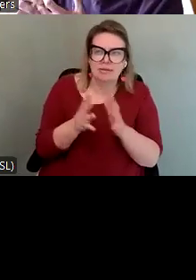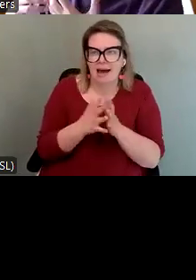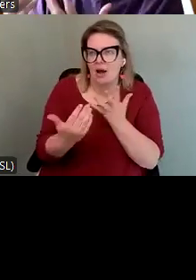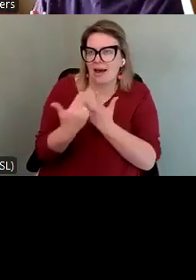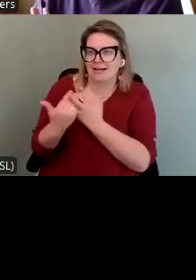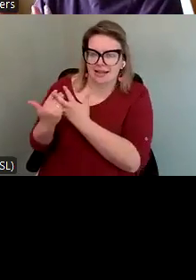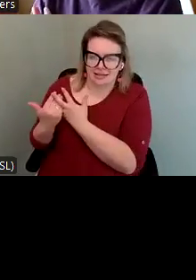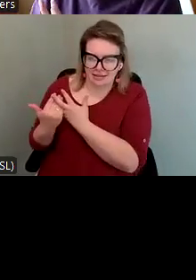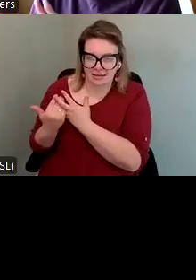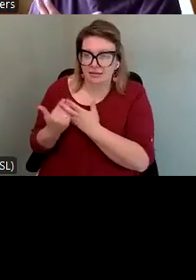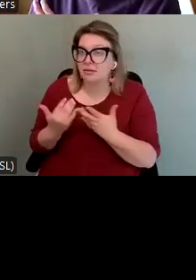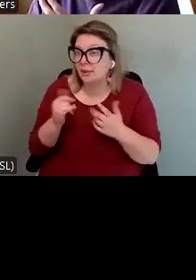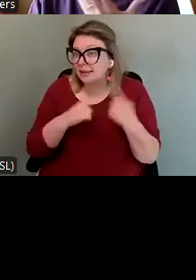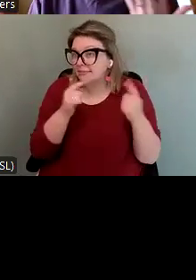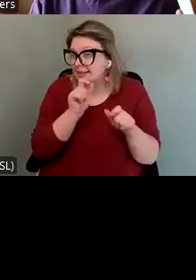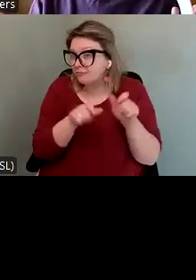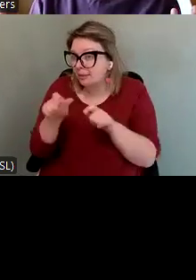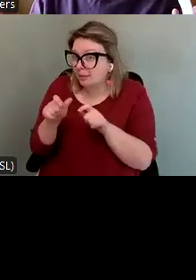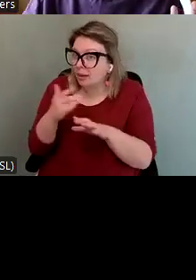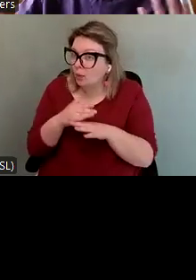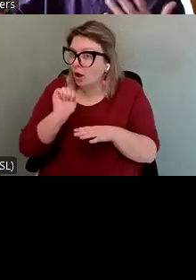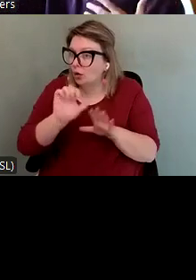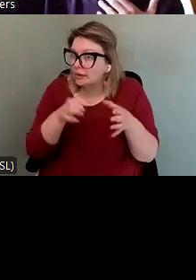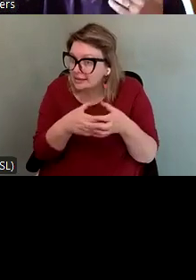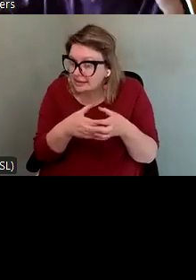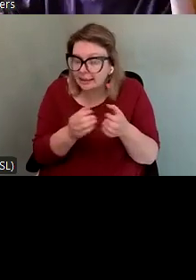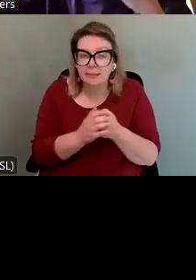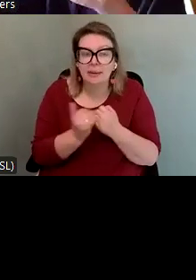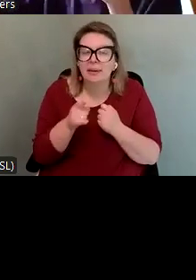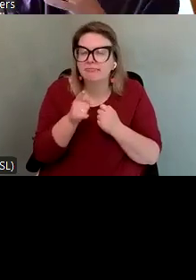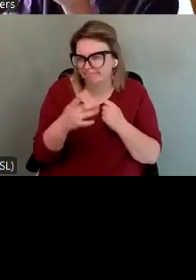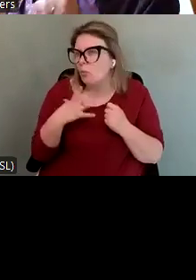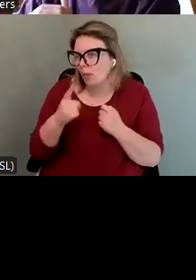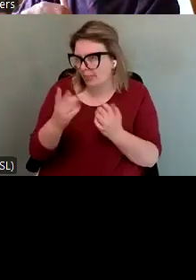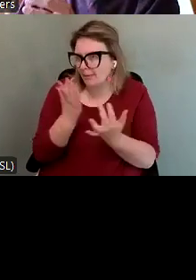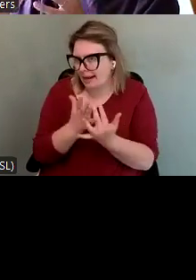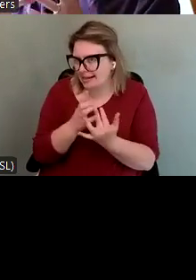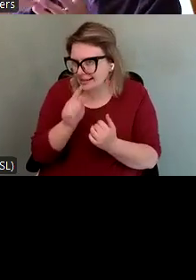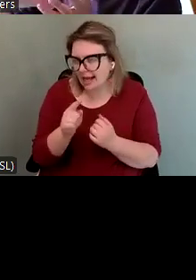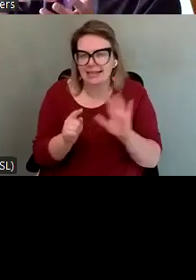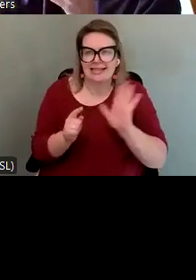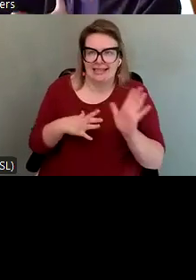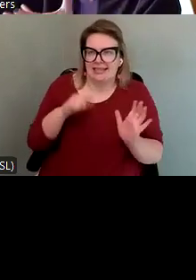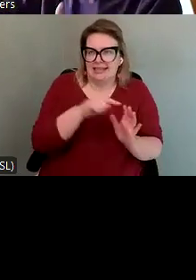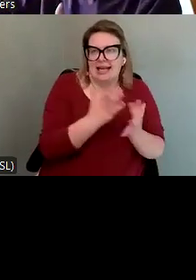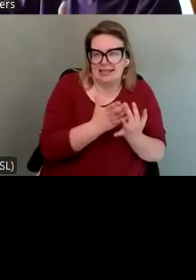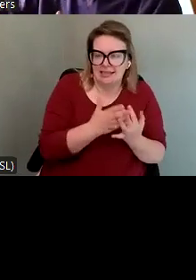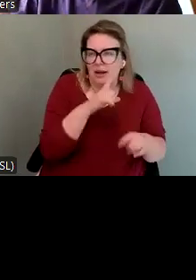You might have different people working in your team that you'd want to have different control over different stuff. It's really good for managing that.